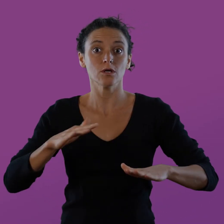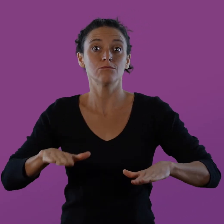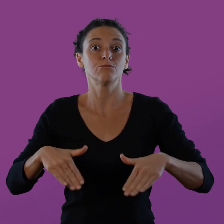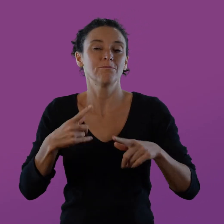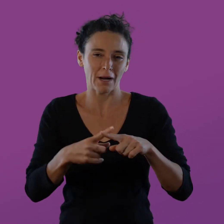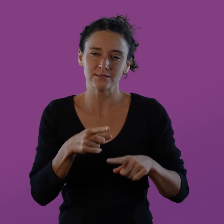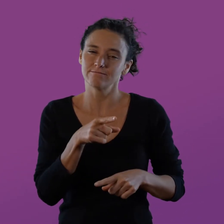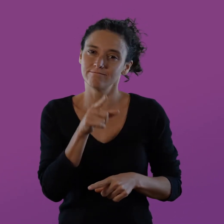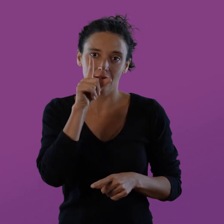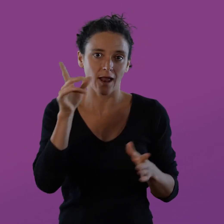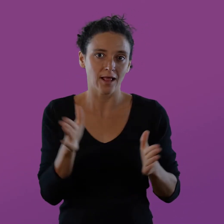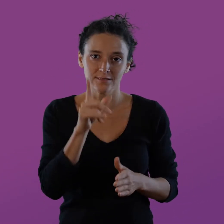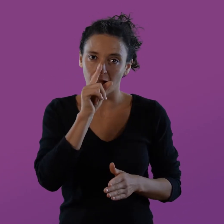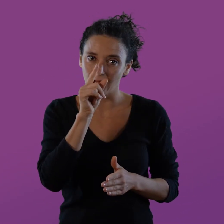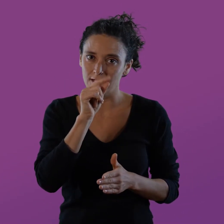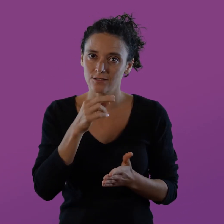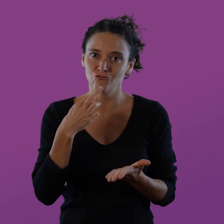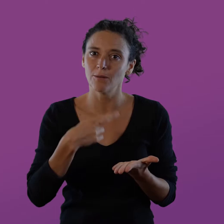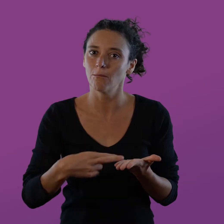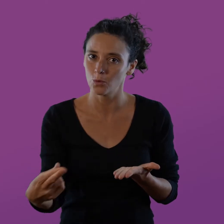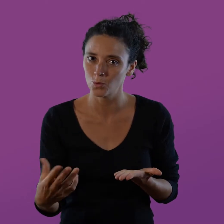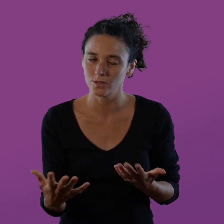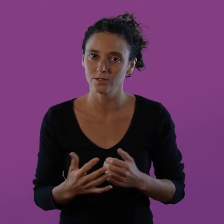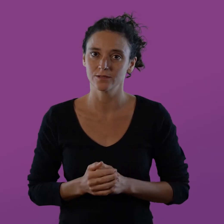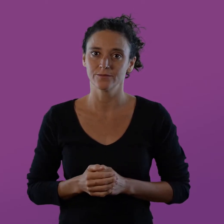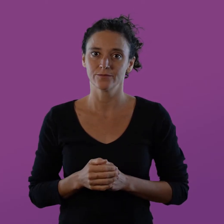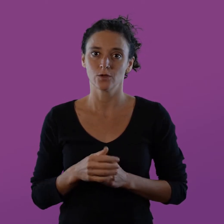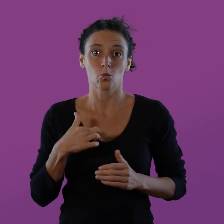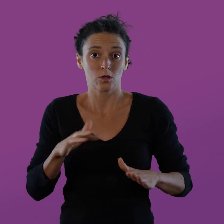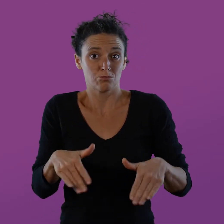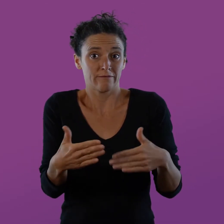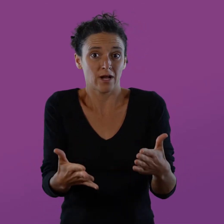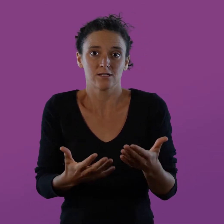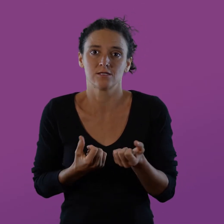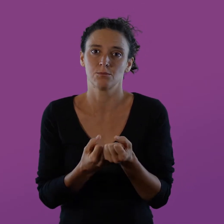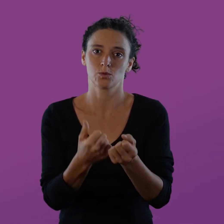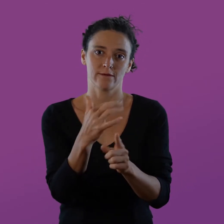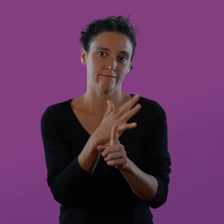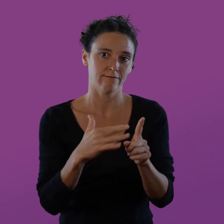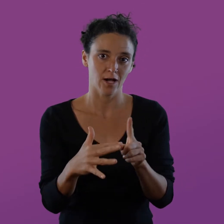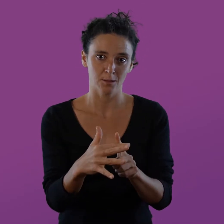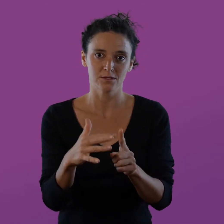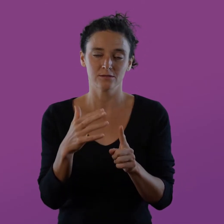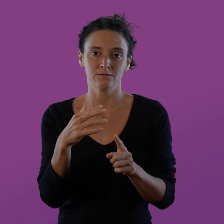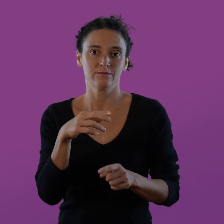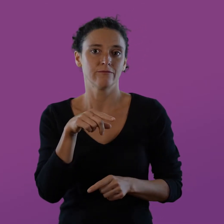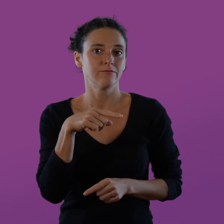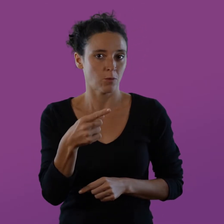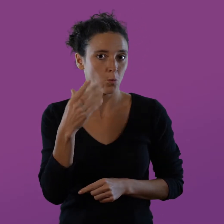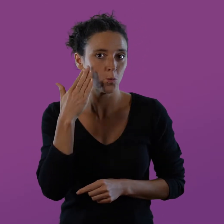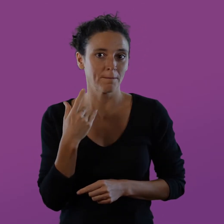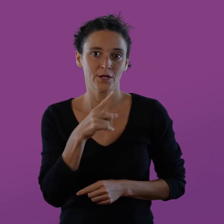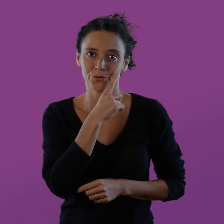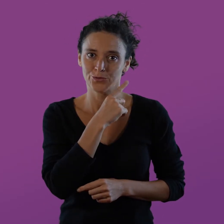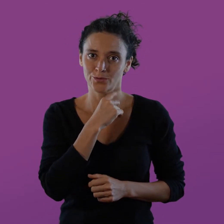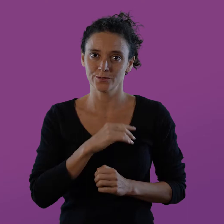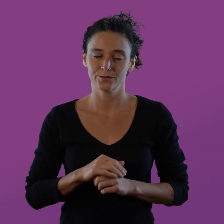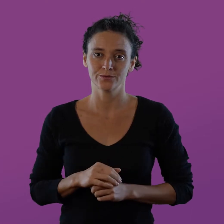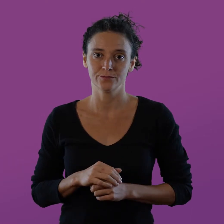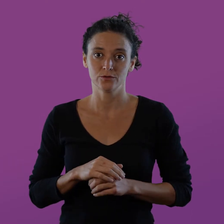We provide a confidential and supportive environment for women and girls to engage with us.